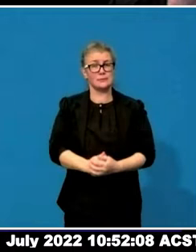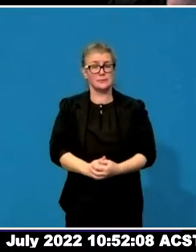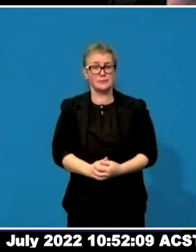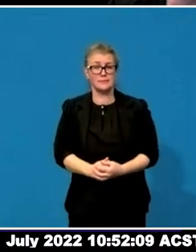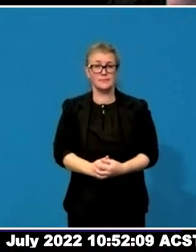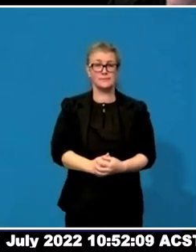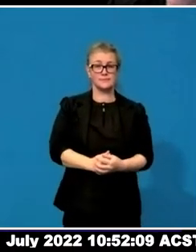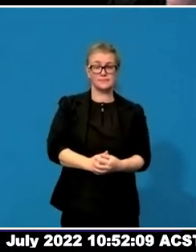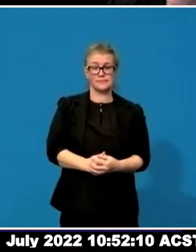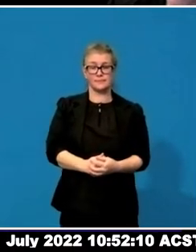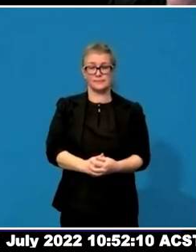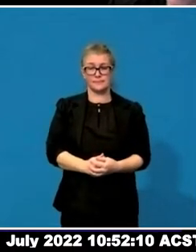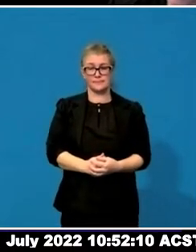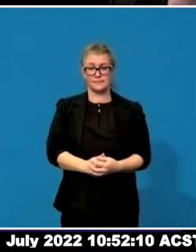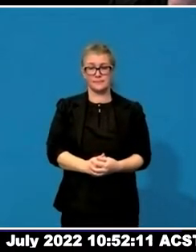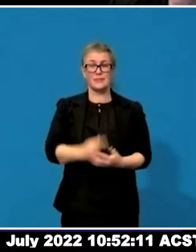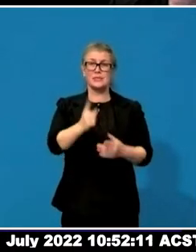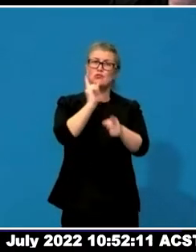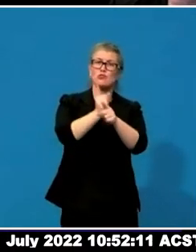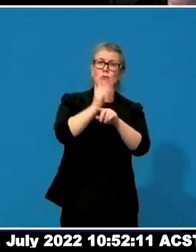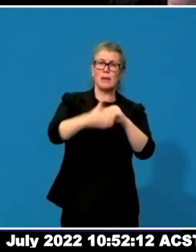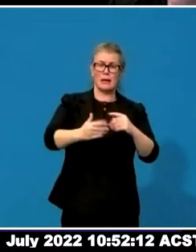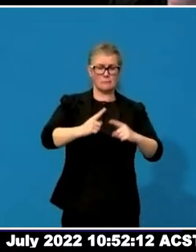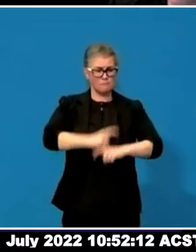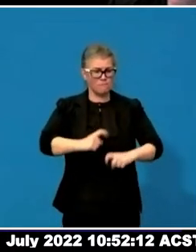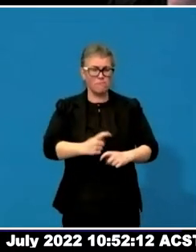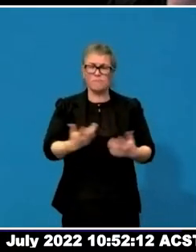She will indicate her frustrations about the lack of supports and services in that